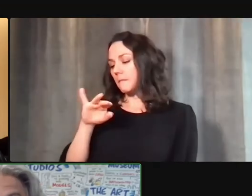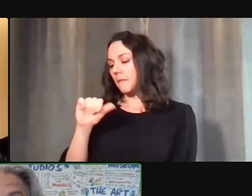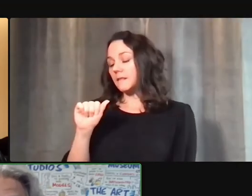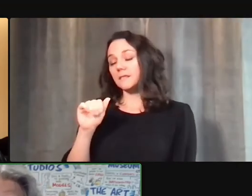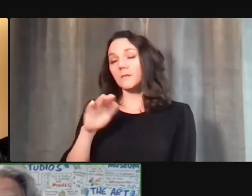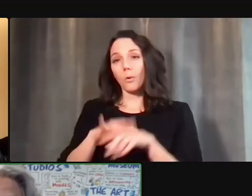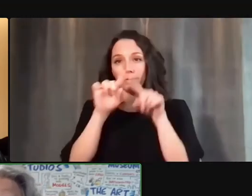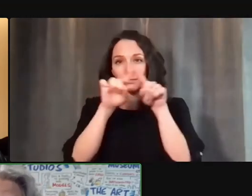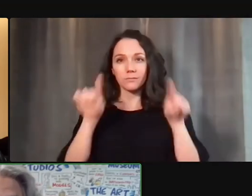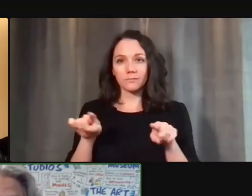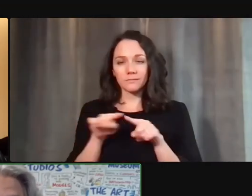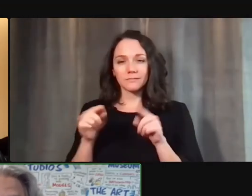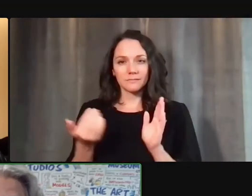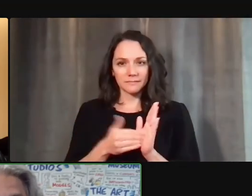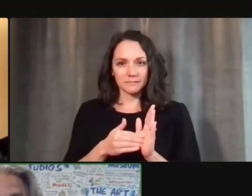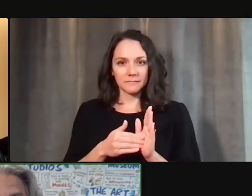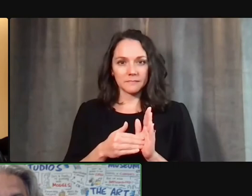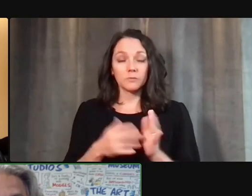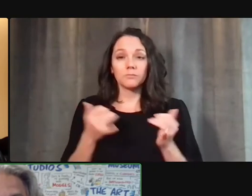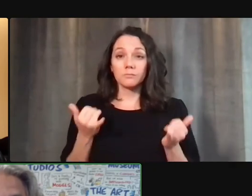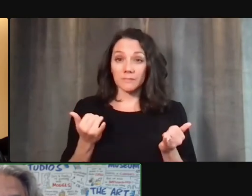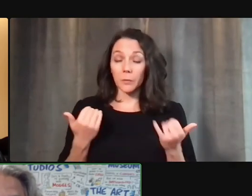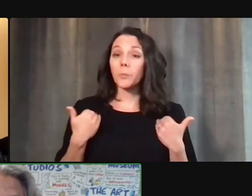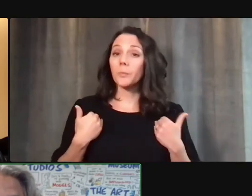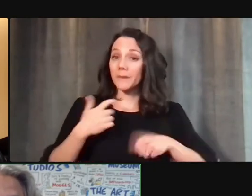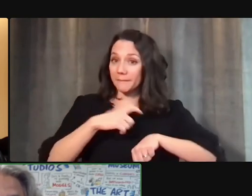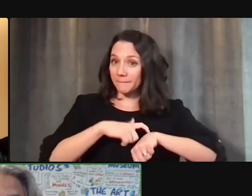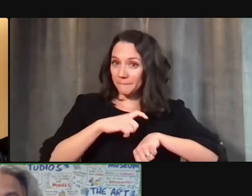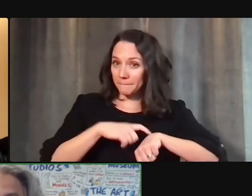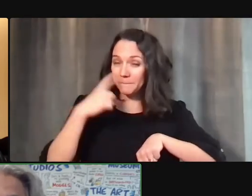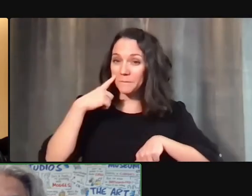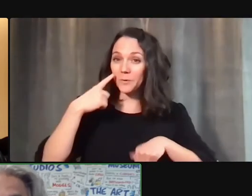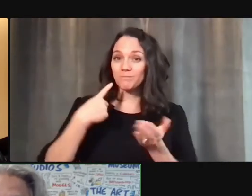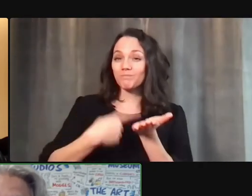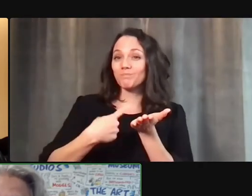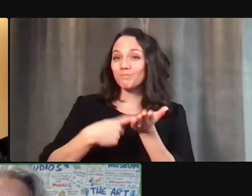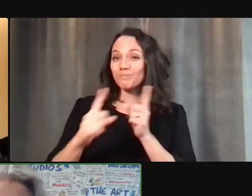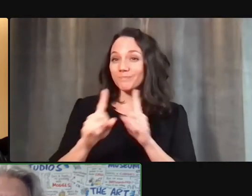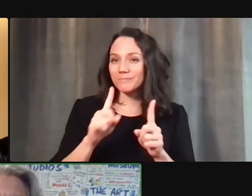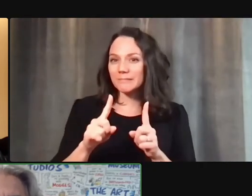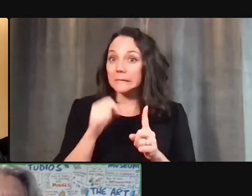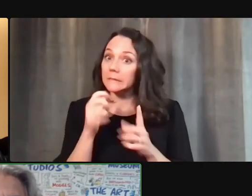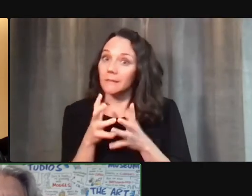We do have time to discuss. We don't have a ton. But we have ten minutes.